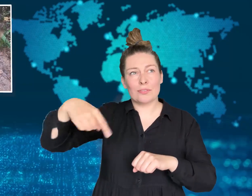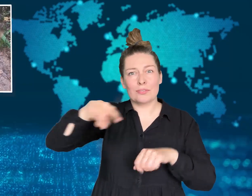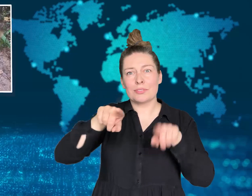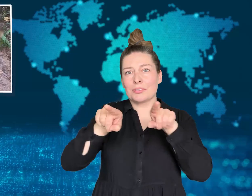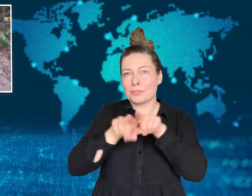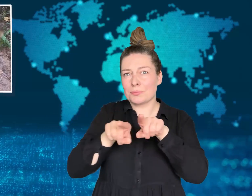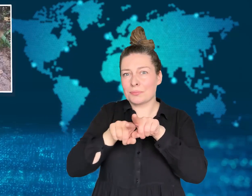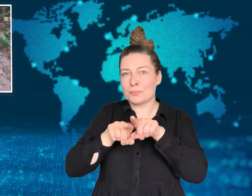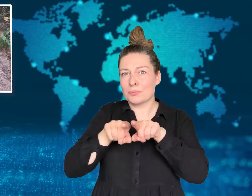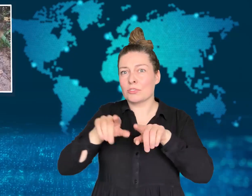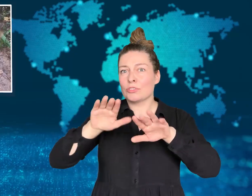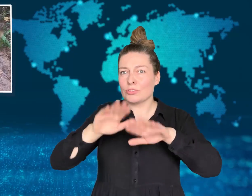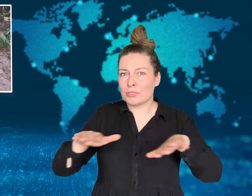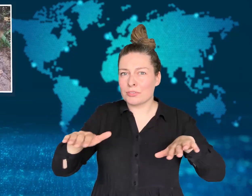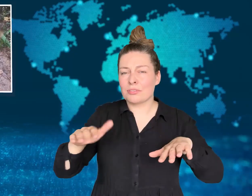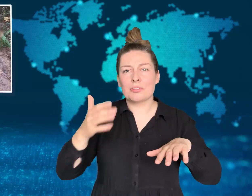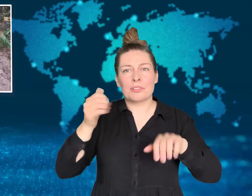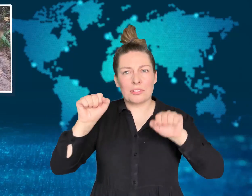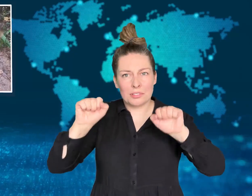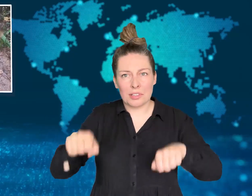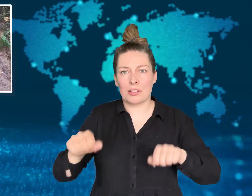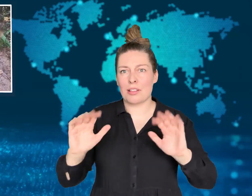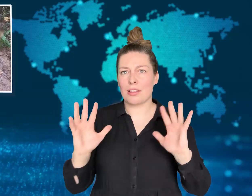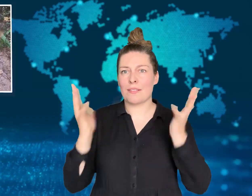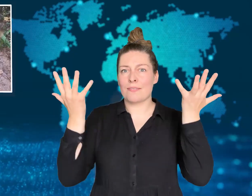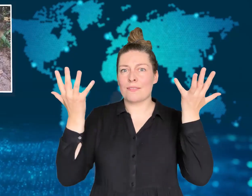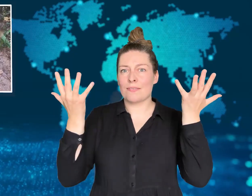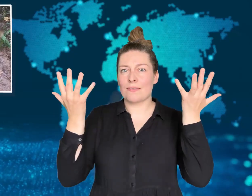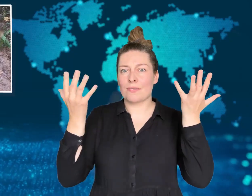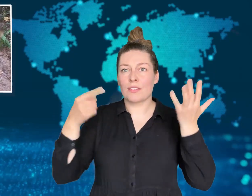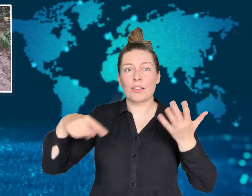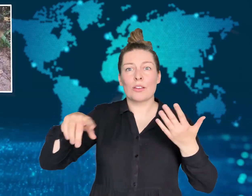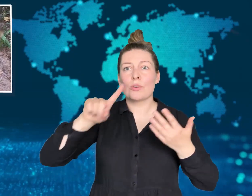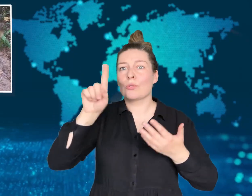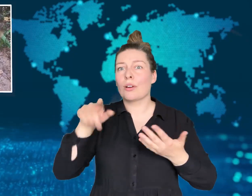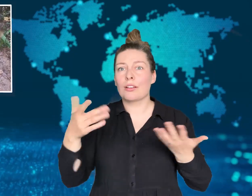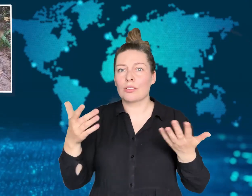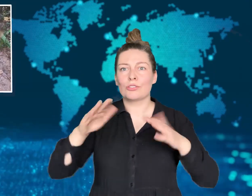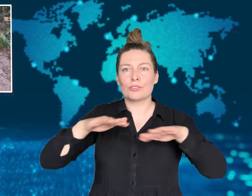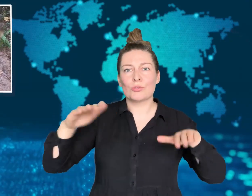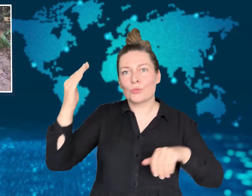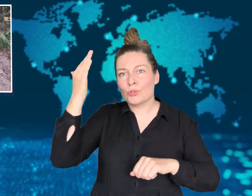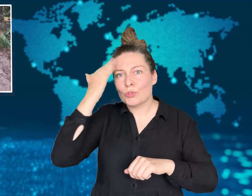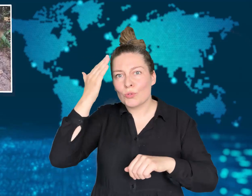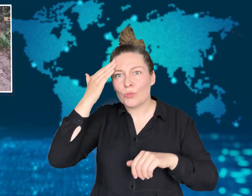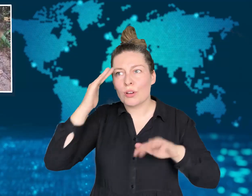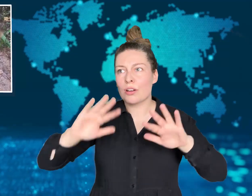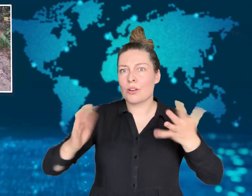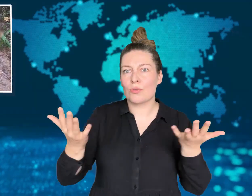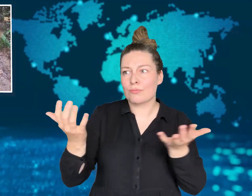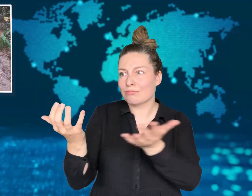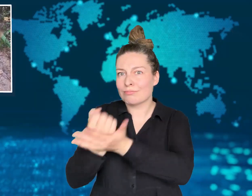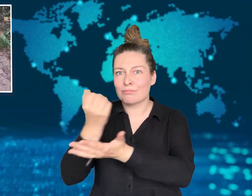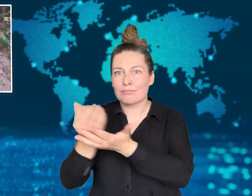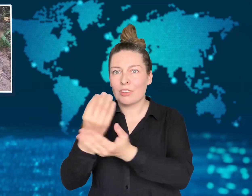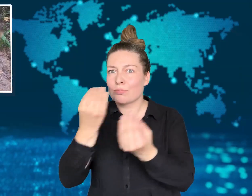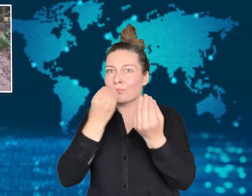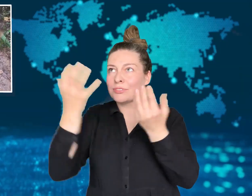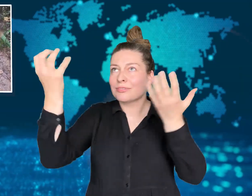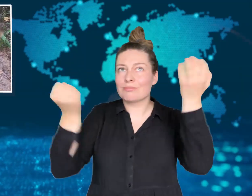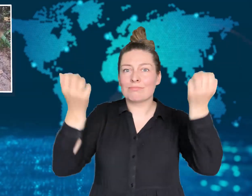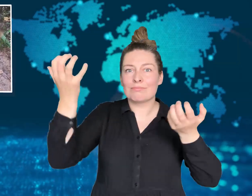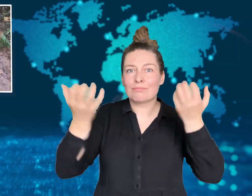Authorities believe the children have a chance of surviving because of